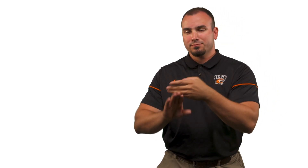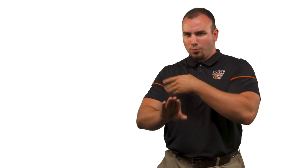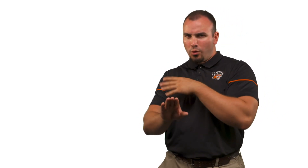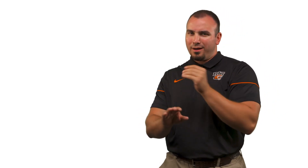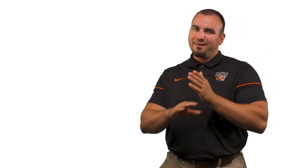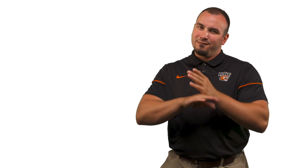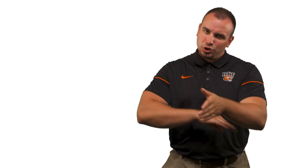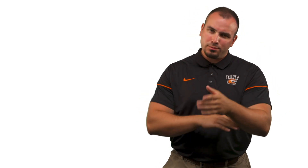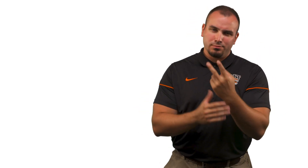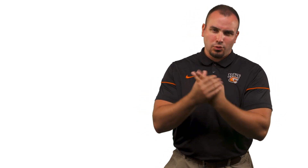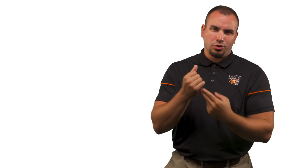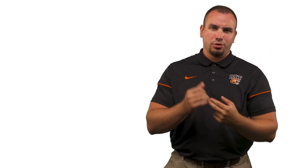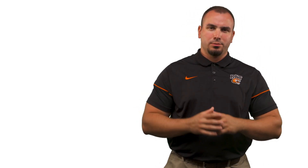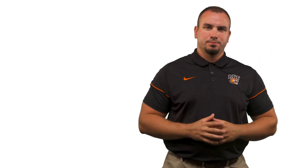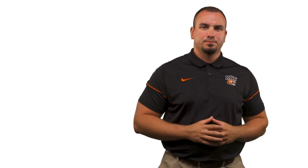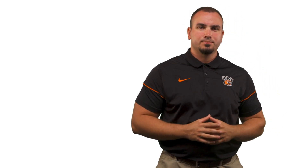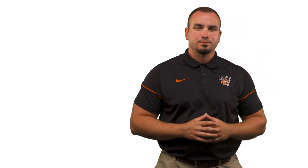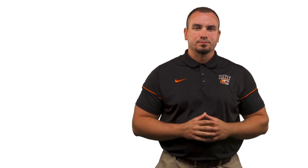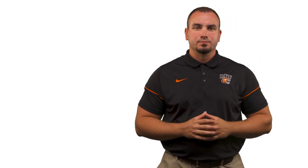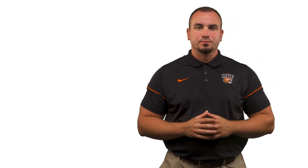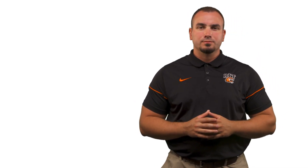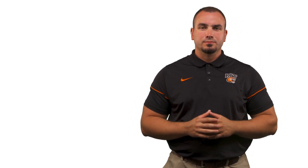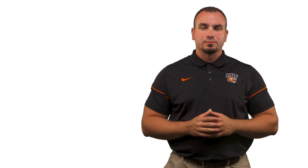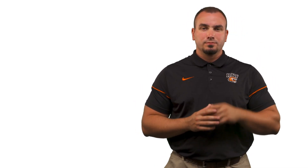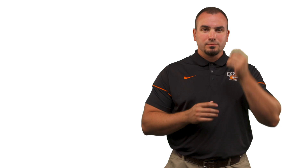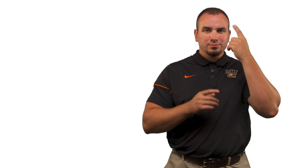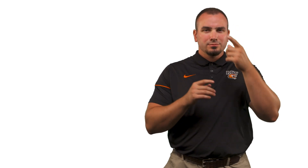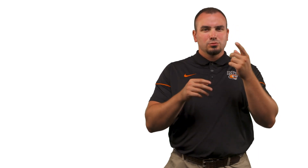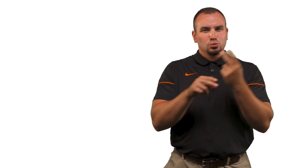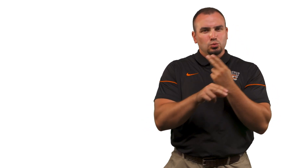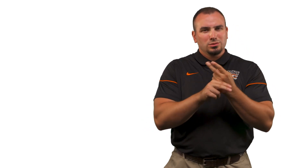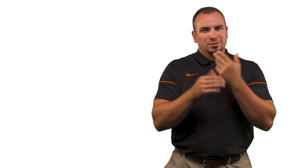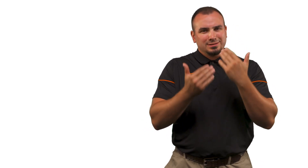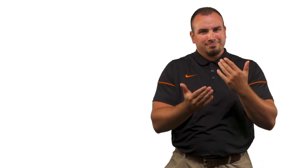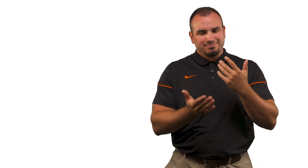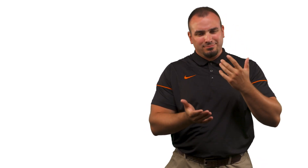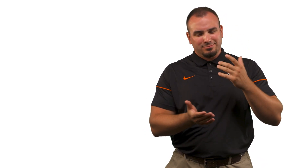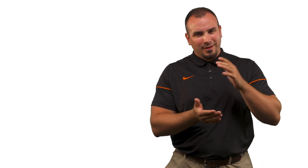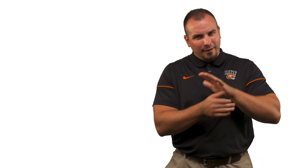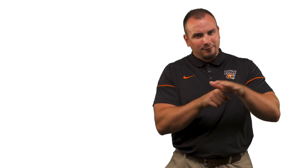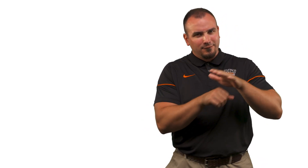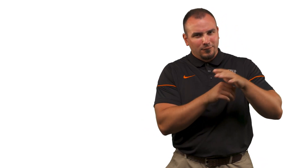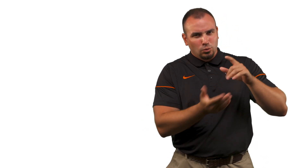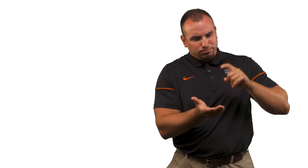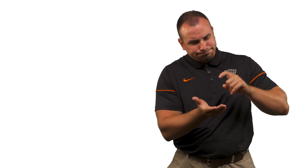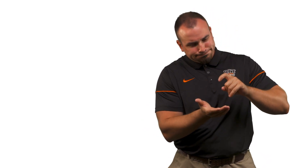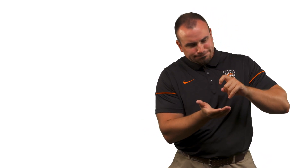after using the restroom.